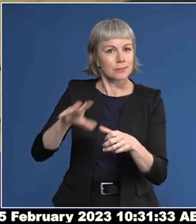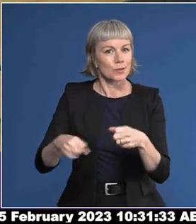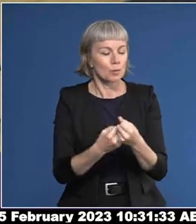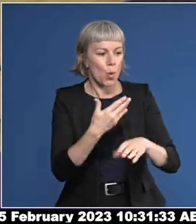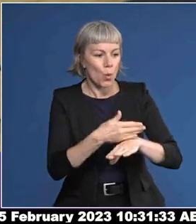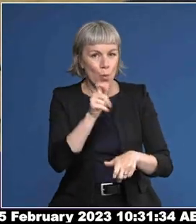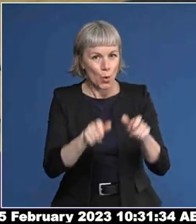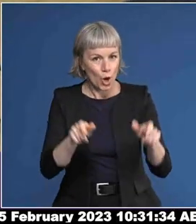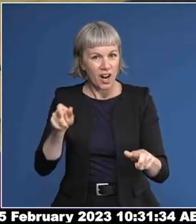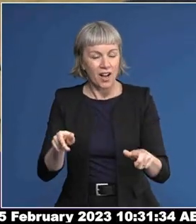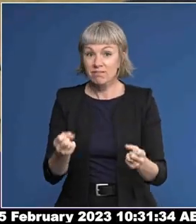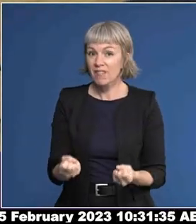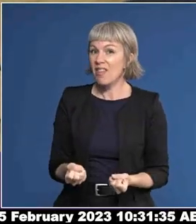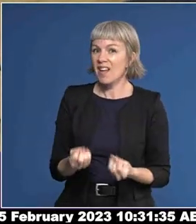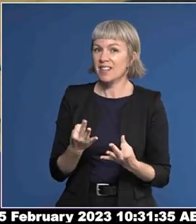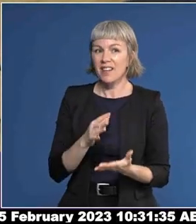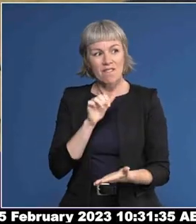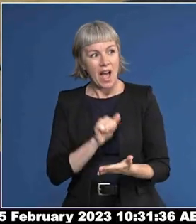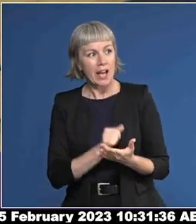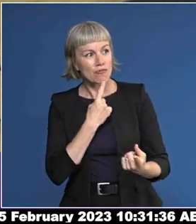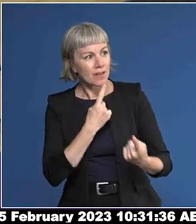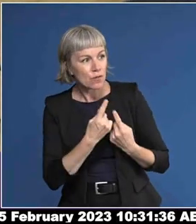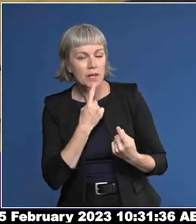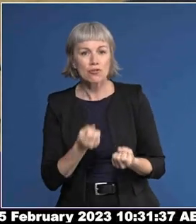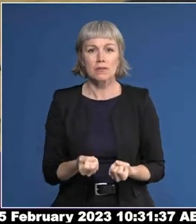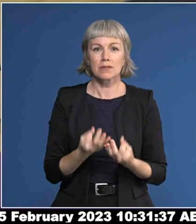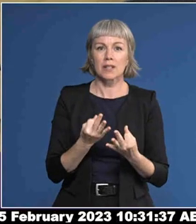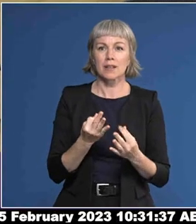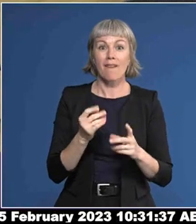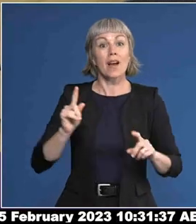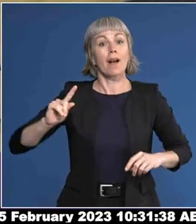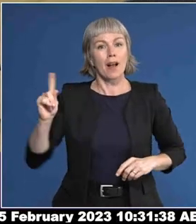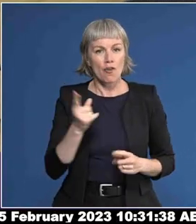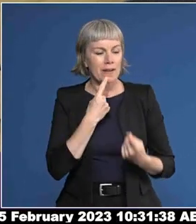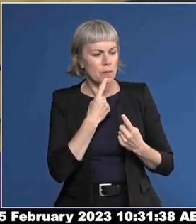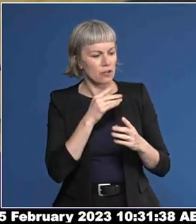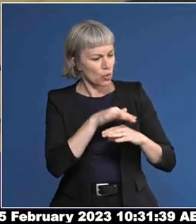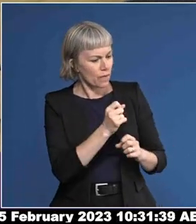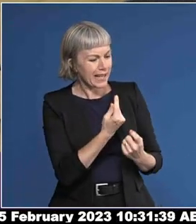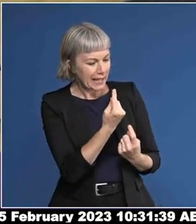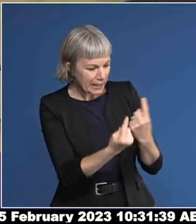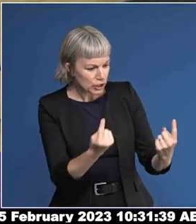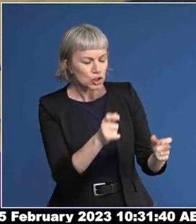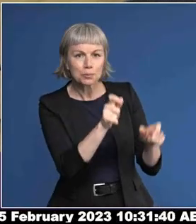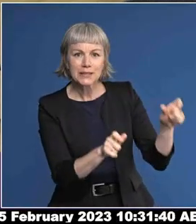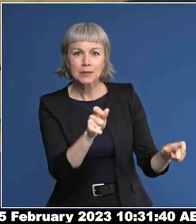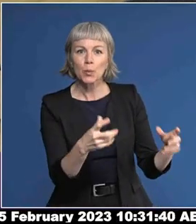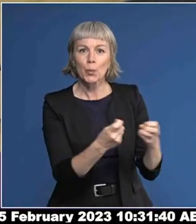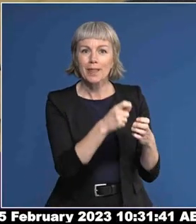information about the individual support needs of each of the participants at the Mount Druitt day program.